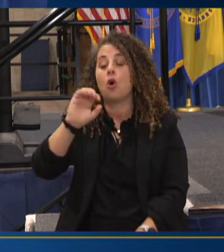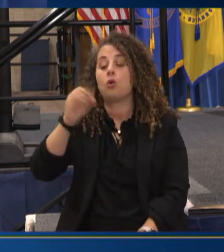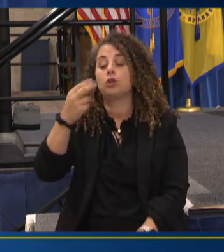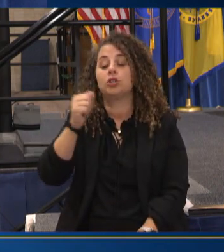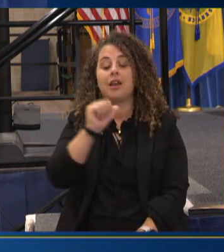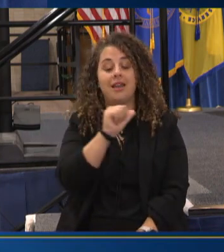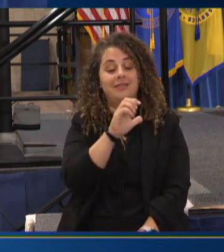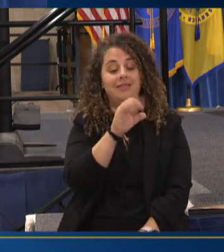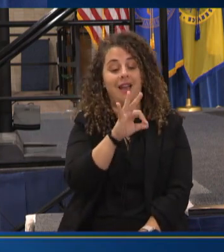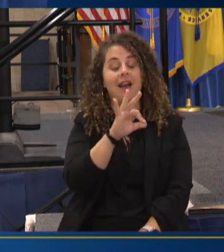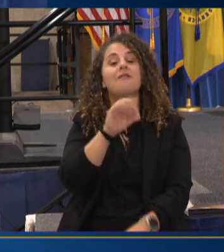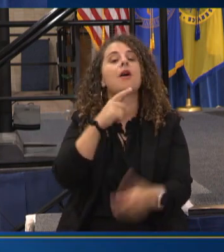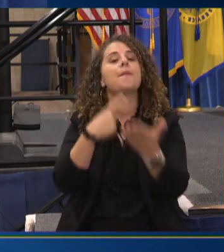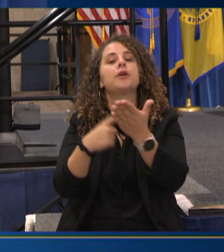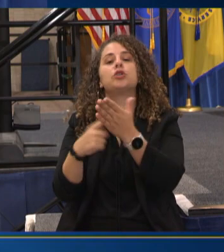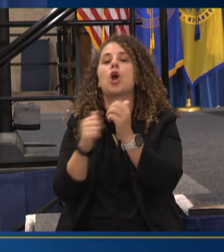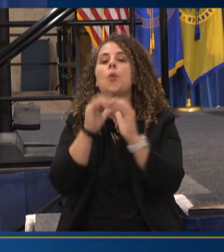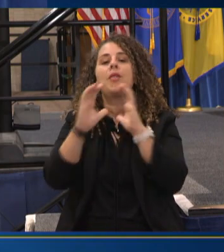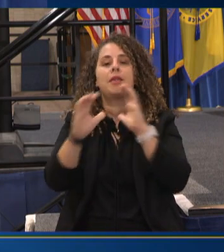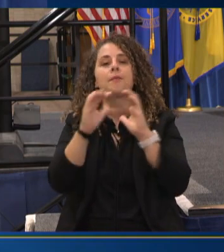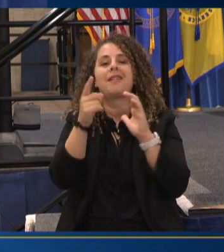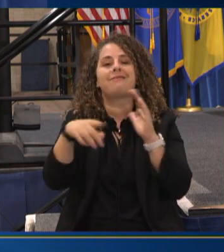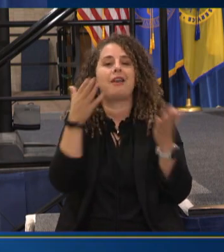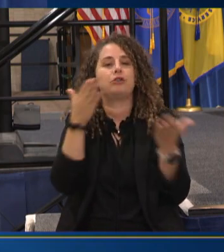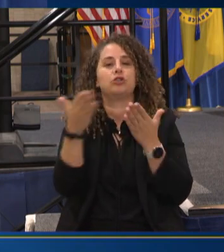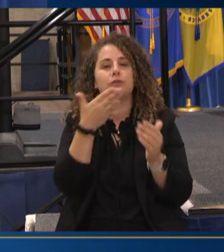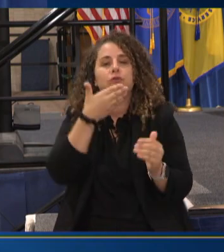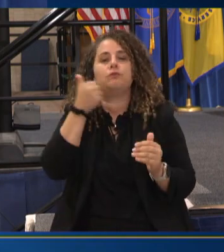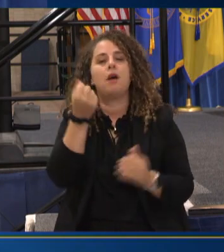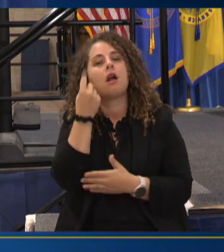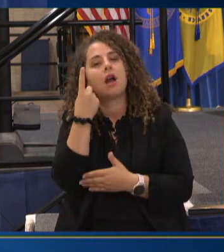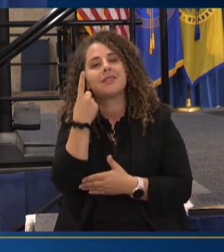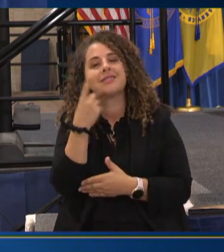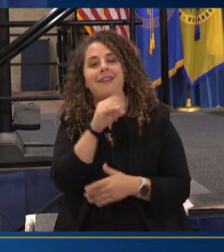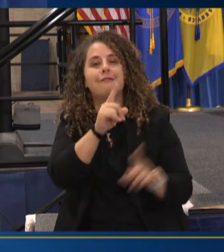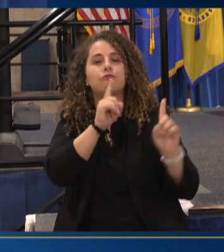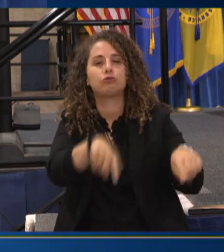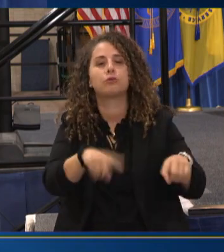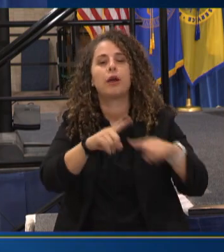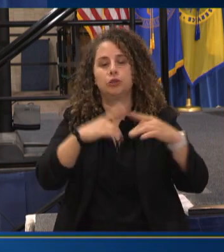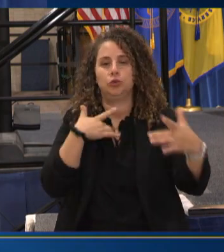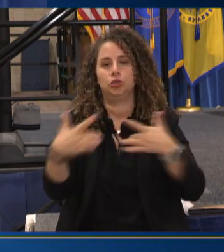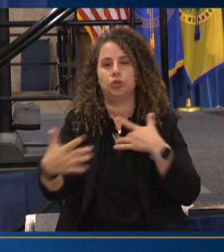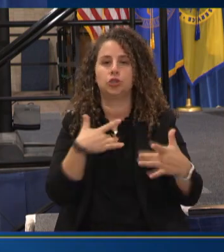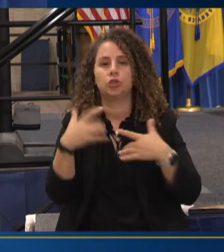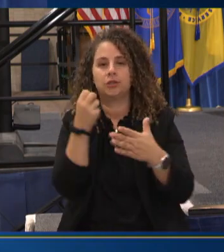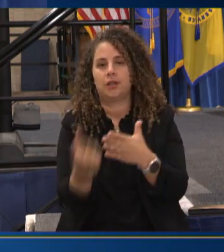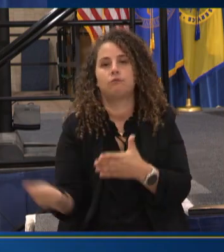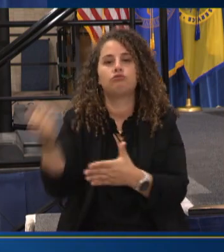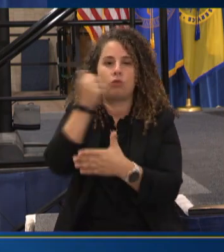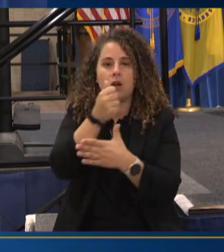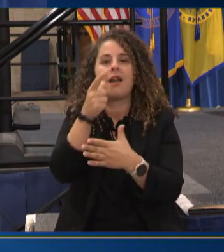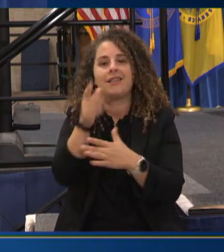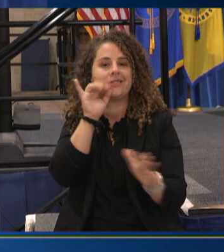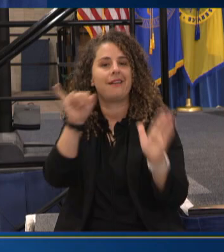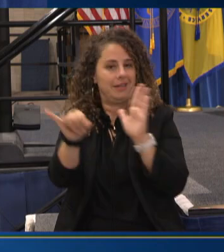have been talking with the communities they serve to better understand and respond to the concerns and priorities as they identify them.